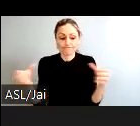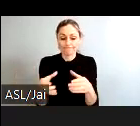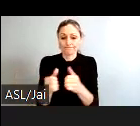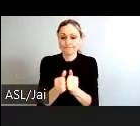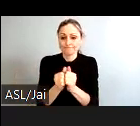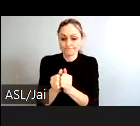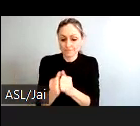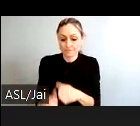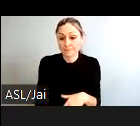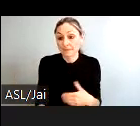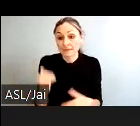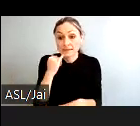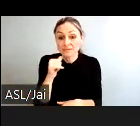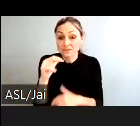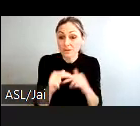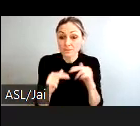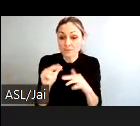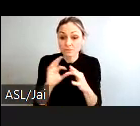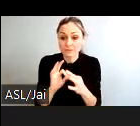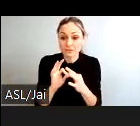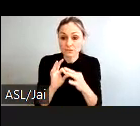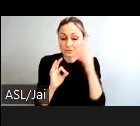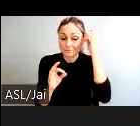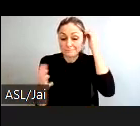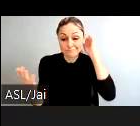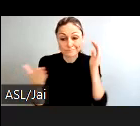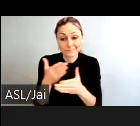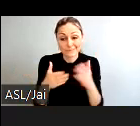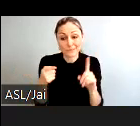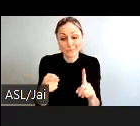If you are not building relationships at some point most often you will get stuck.